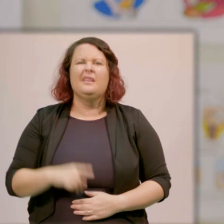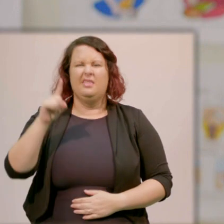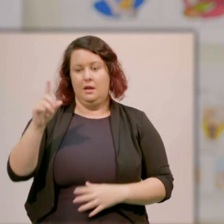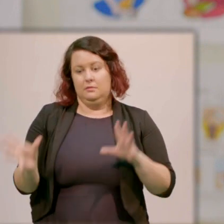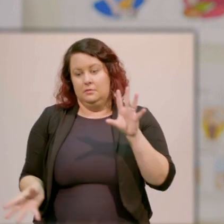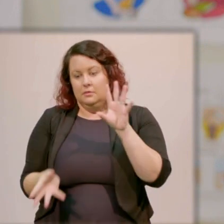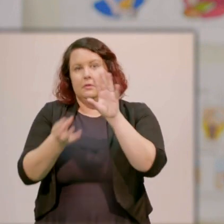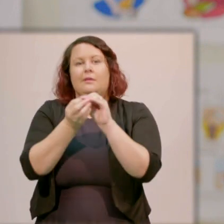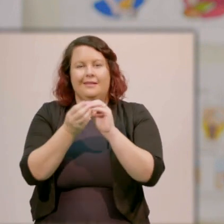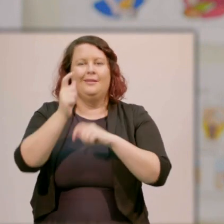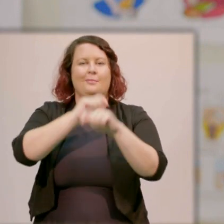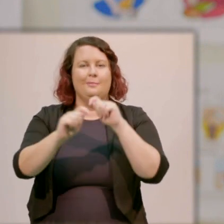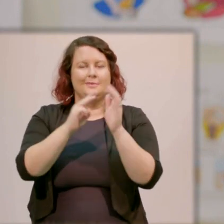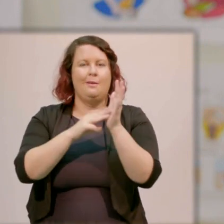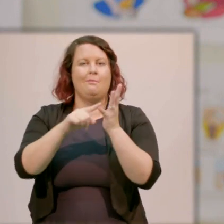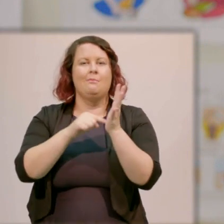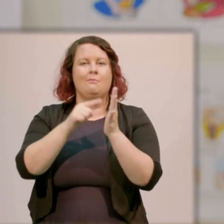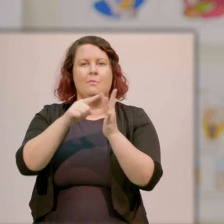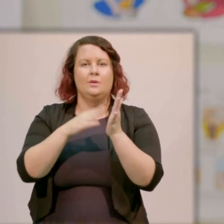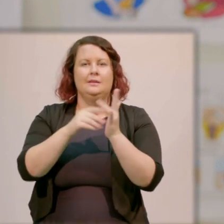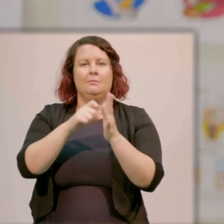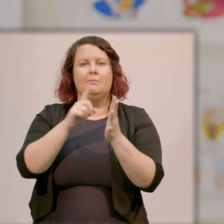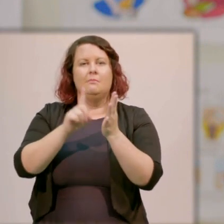These features help achieve the purpose of a multimodal text.